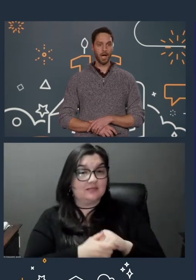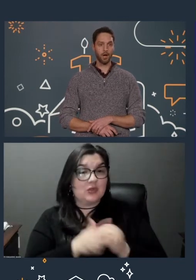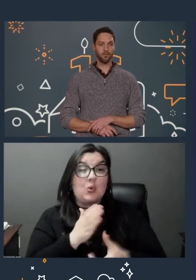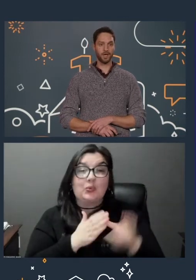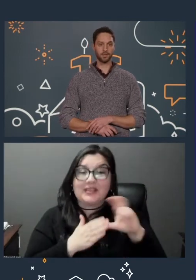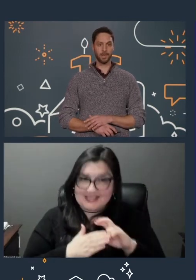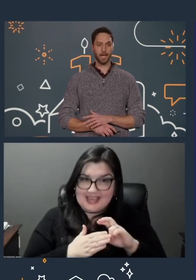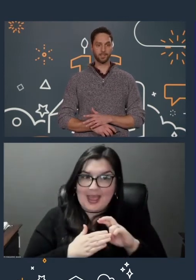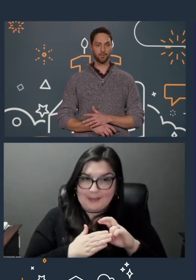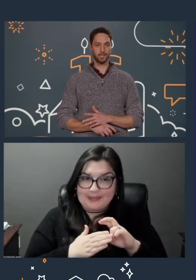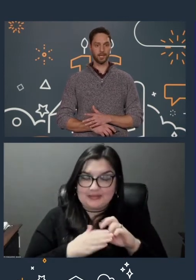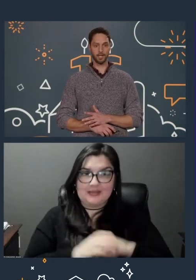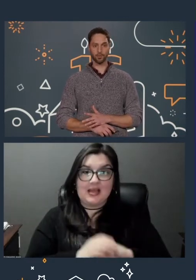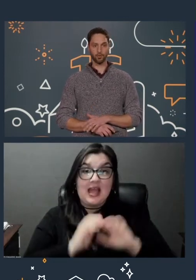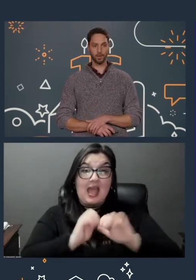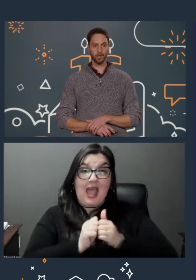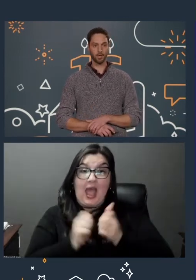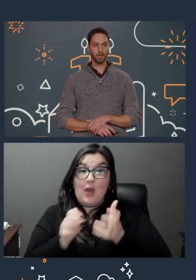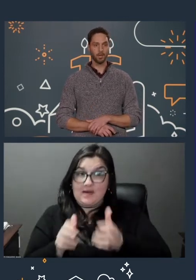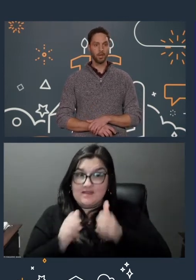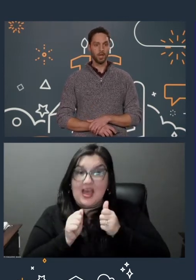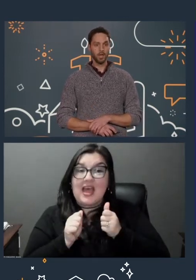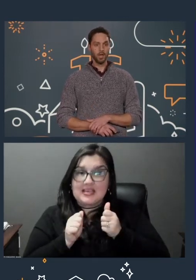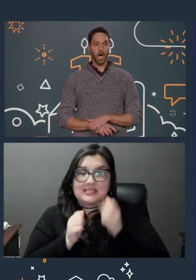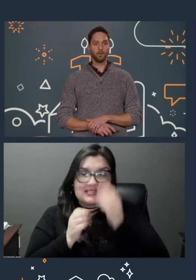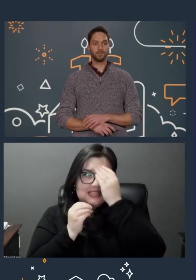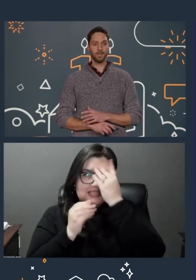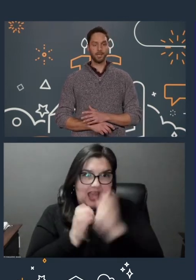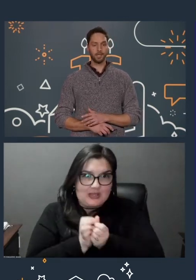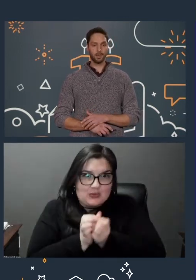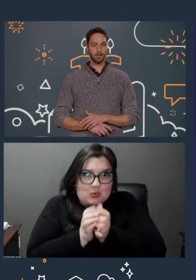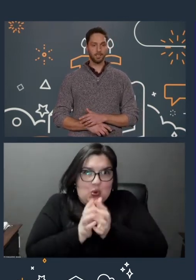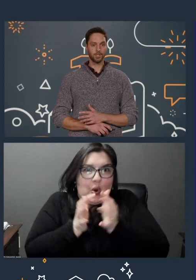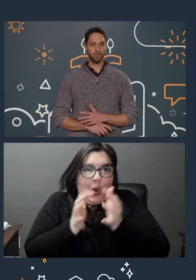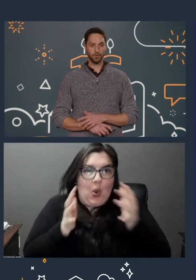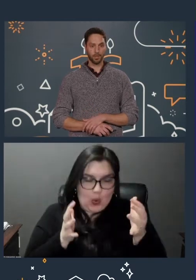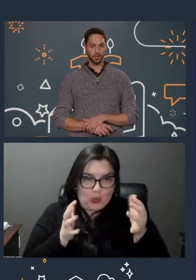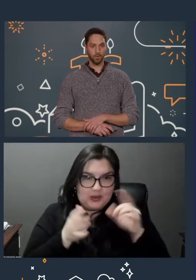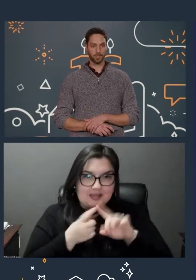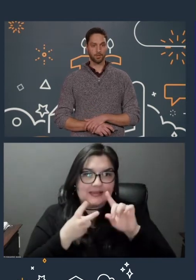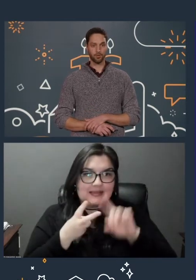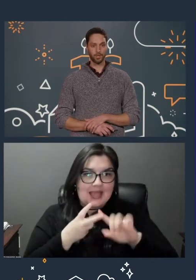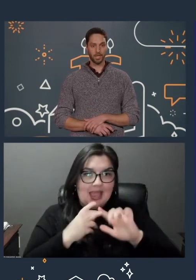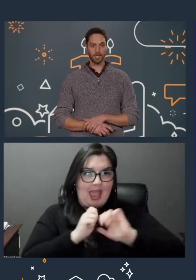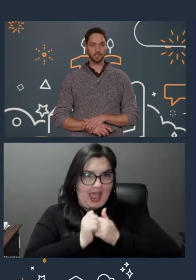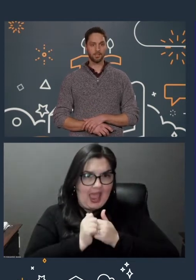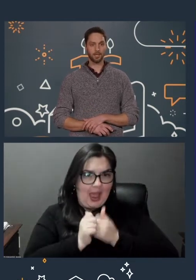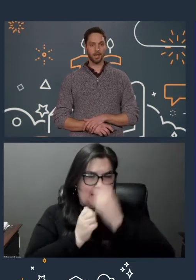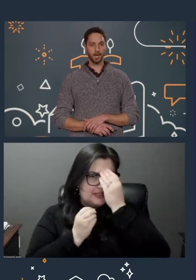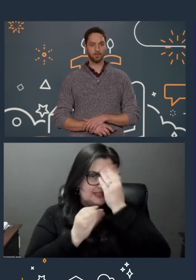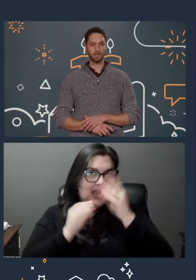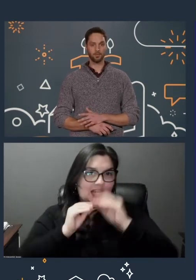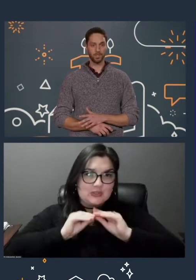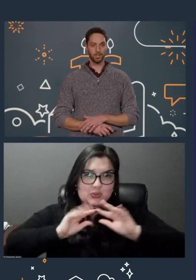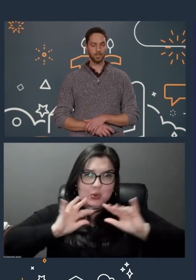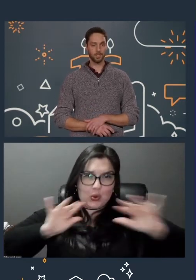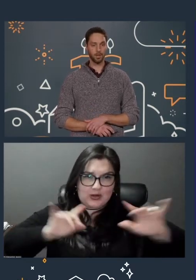how fast my S3 data is growing? How is my data distributed across storage classes, accounts and regions?